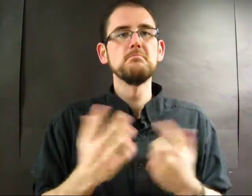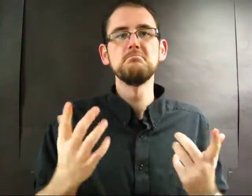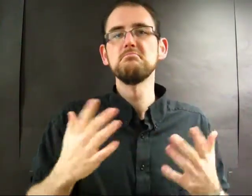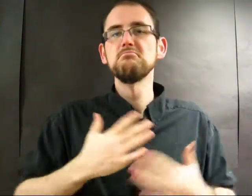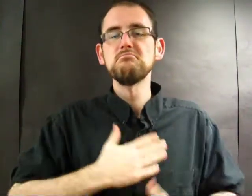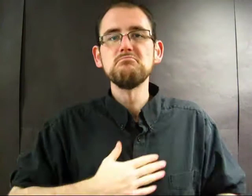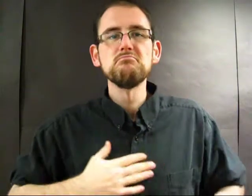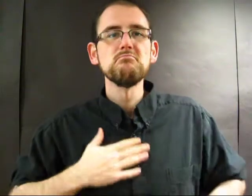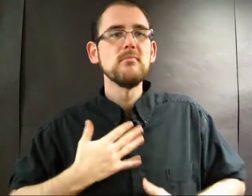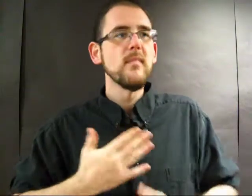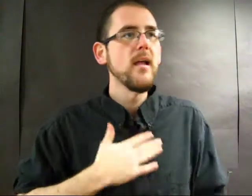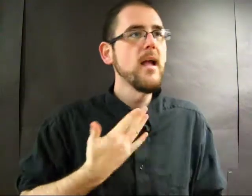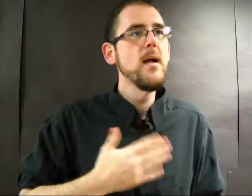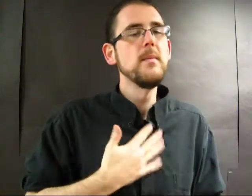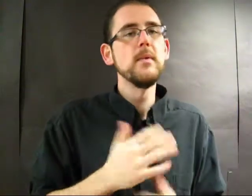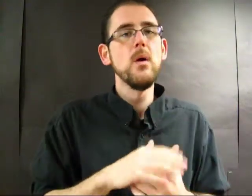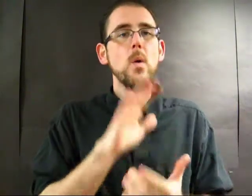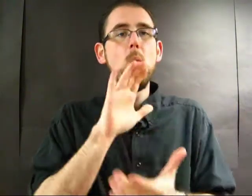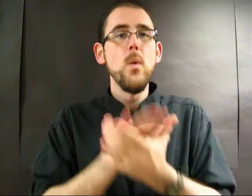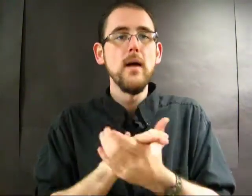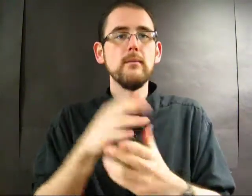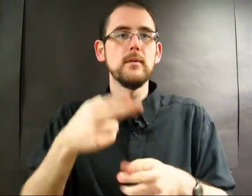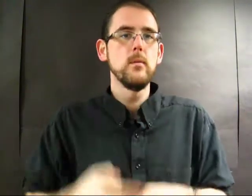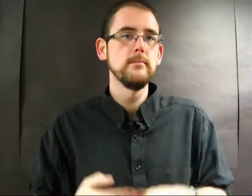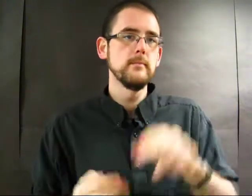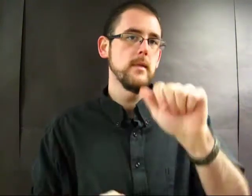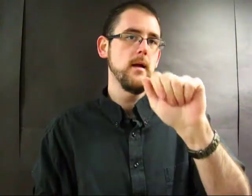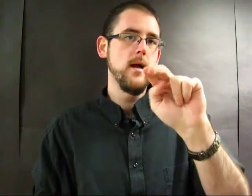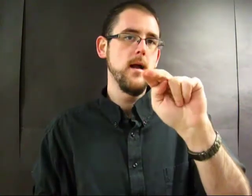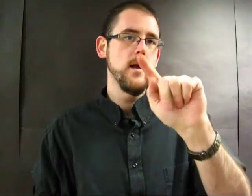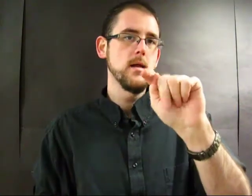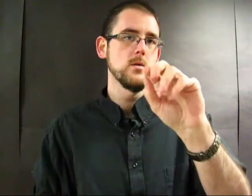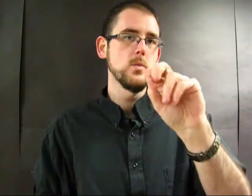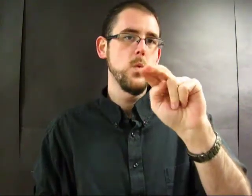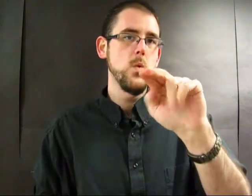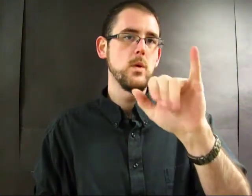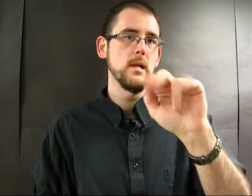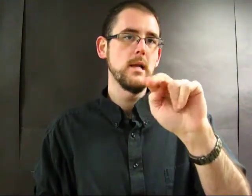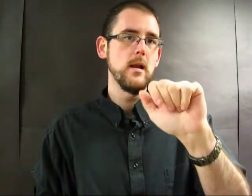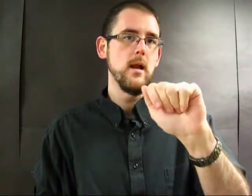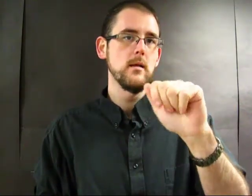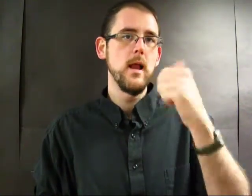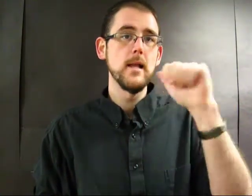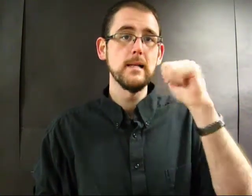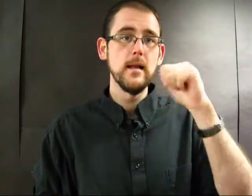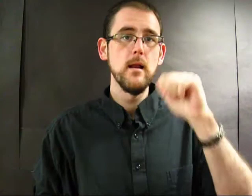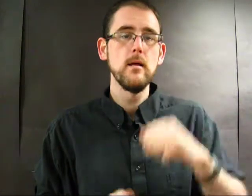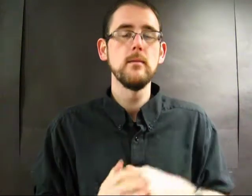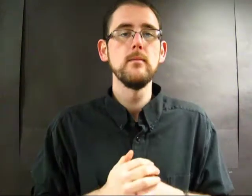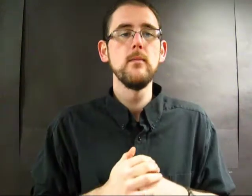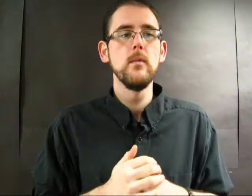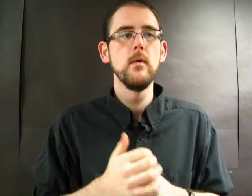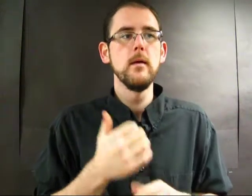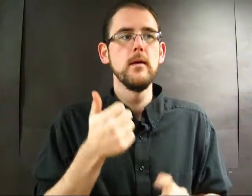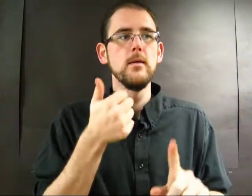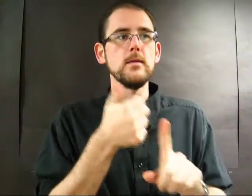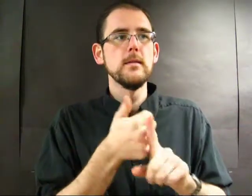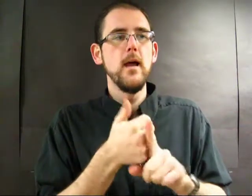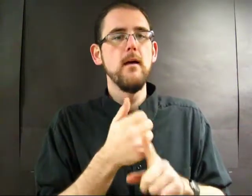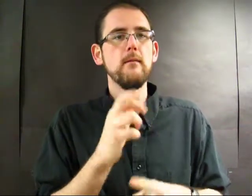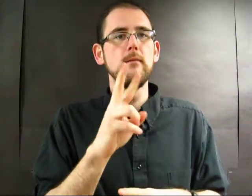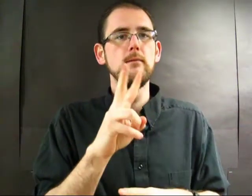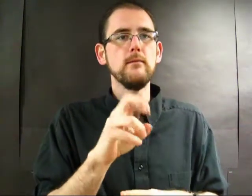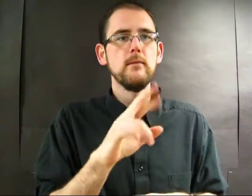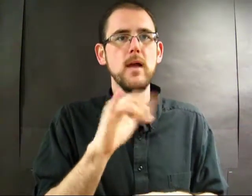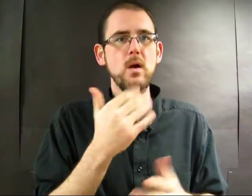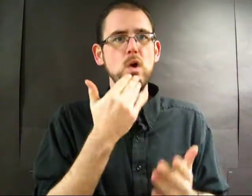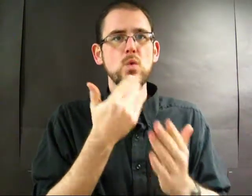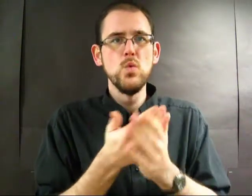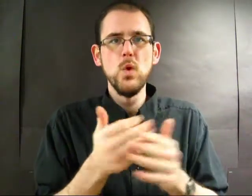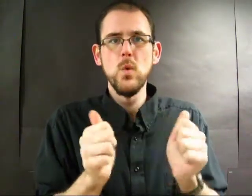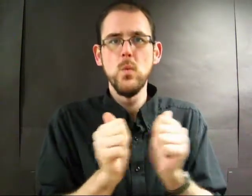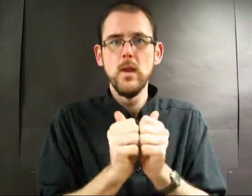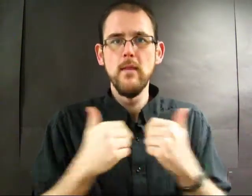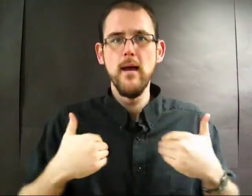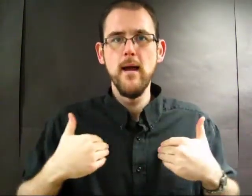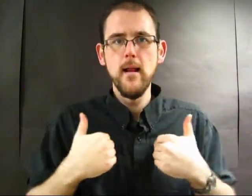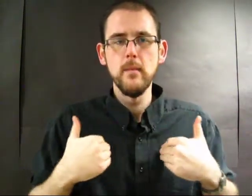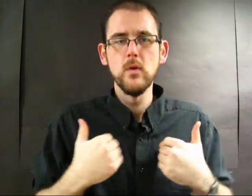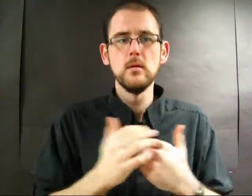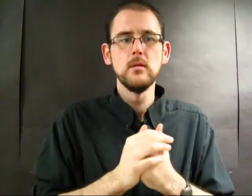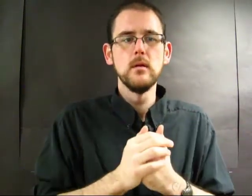It was a good life for the family. The wife, named Antonina, was very good with the animals.